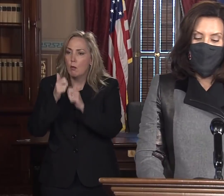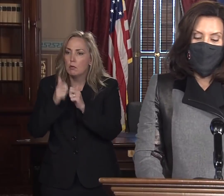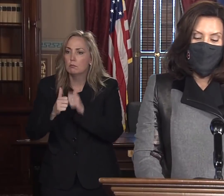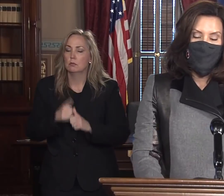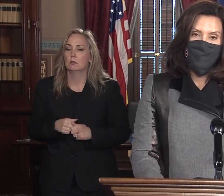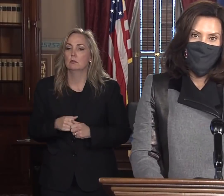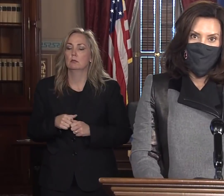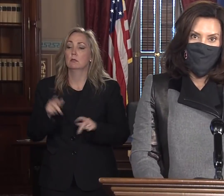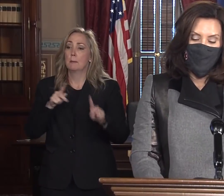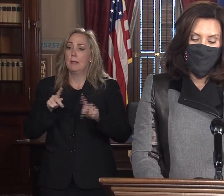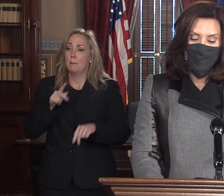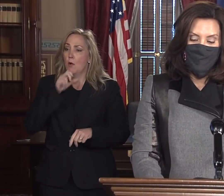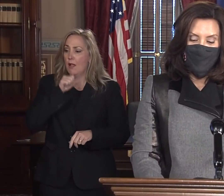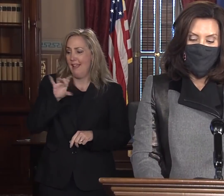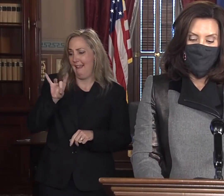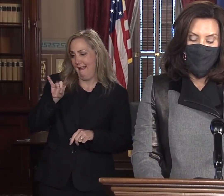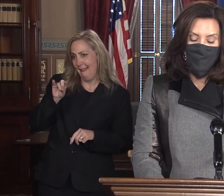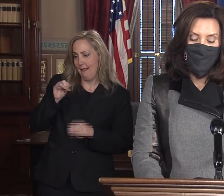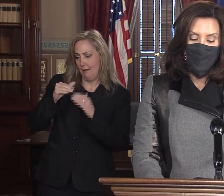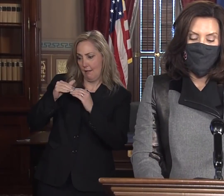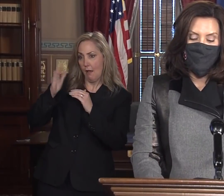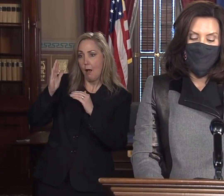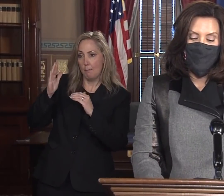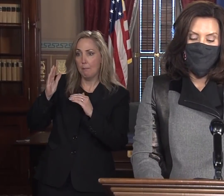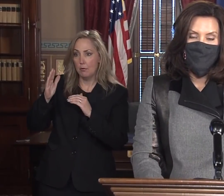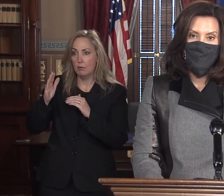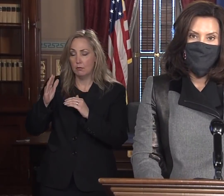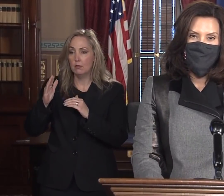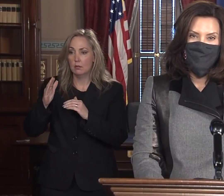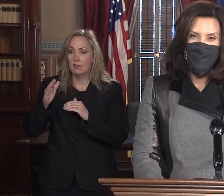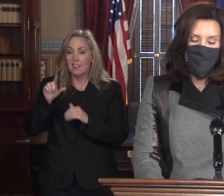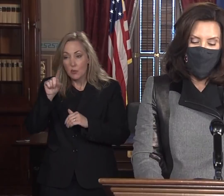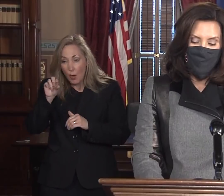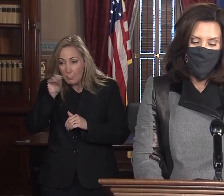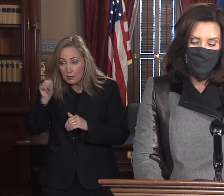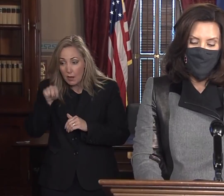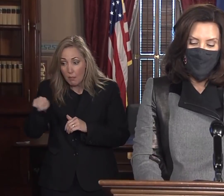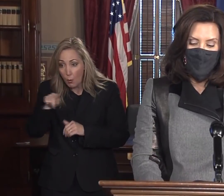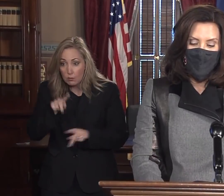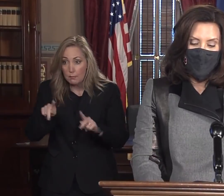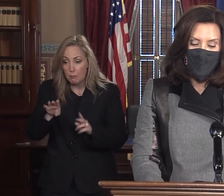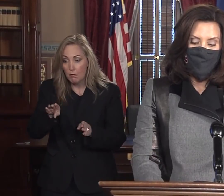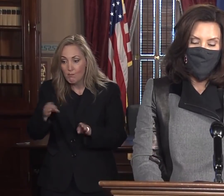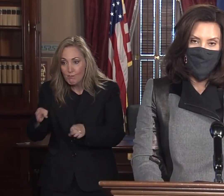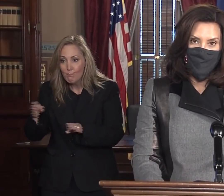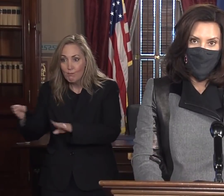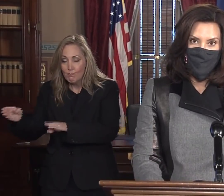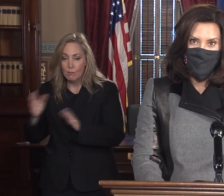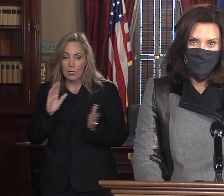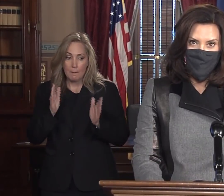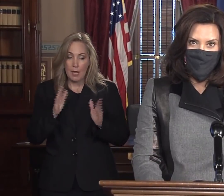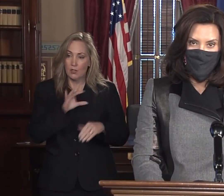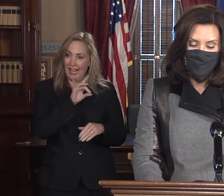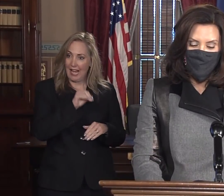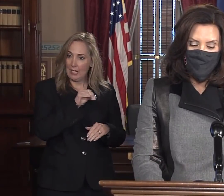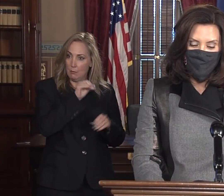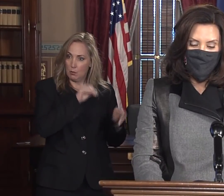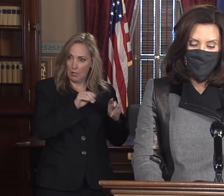A VIRUS THAT PREYS ON PEOPLE WITH MEDICAL VULNERABILITITIES.